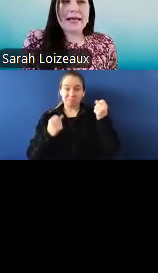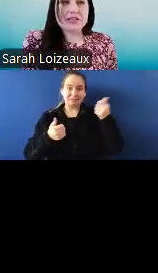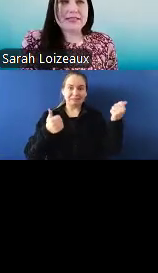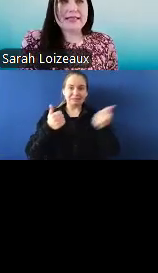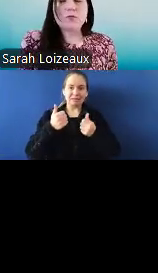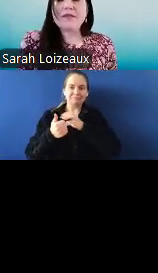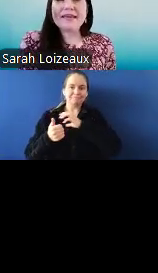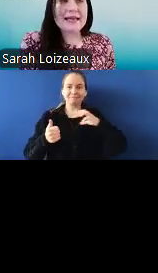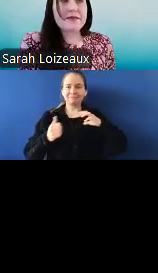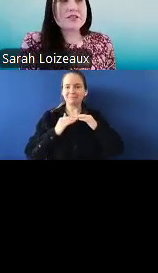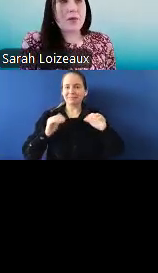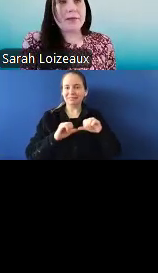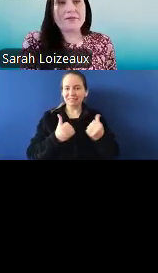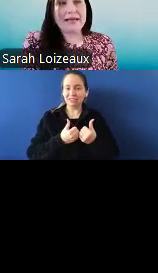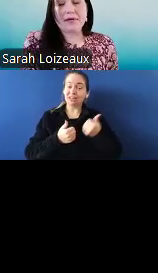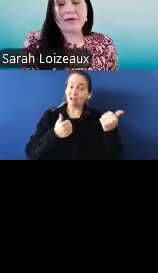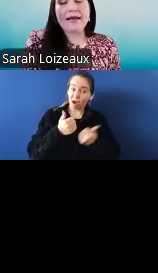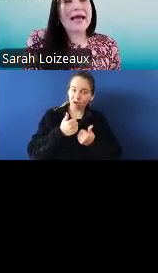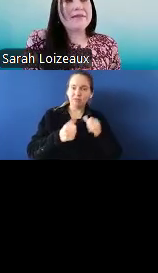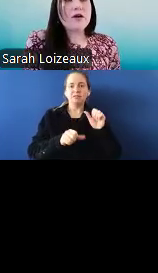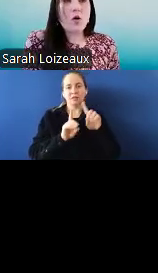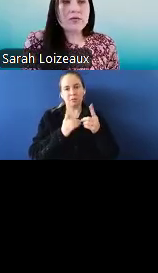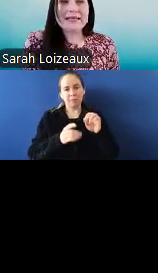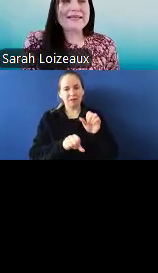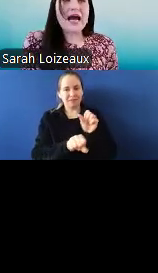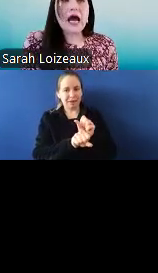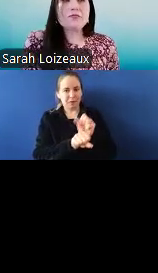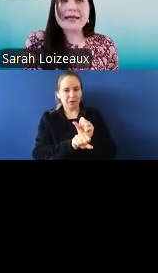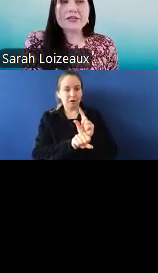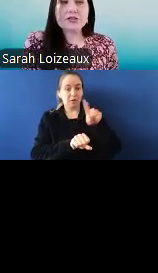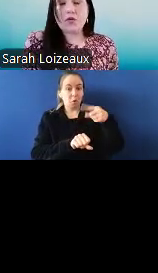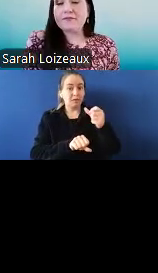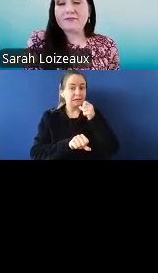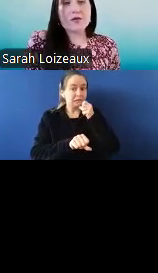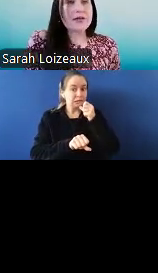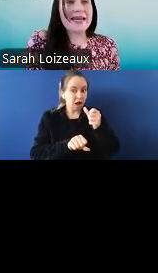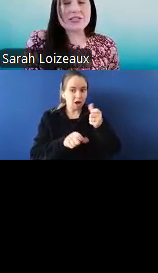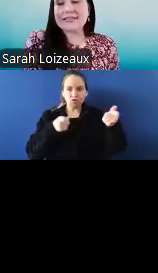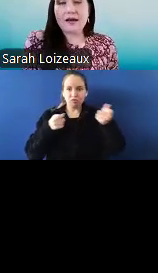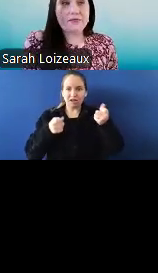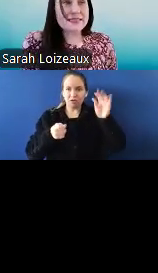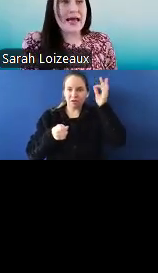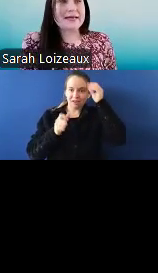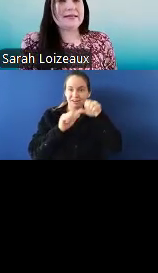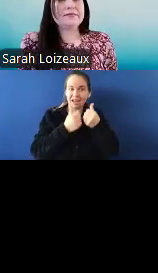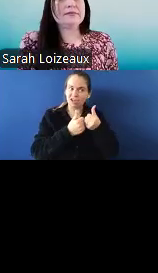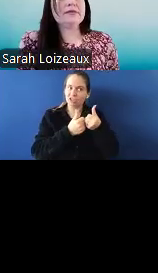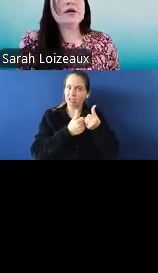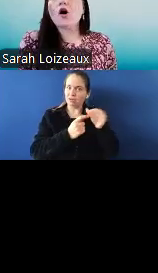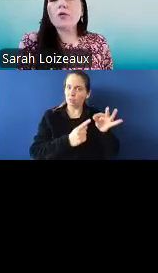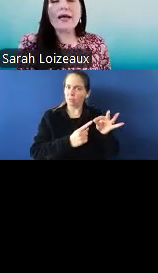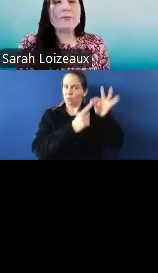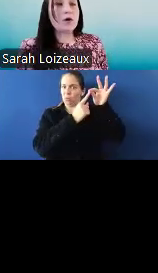agency within the Department of Labor and the only non-regulatory federal agency of its kind. ODEP